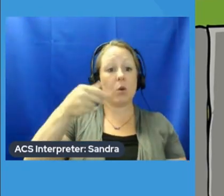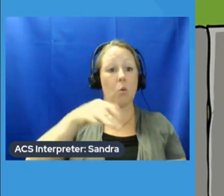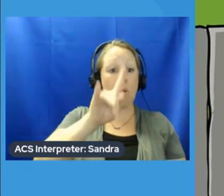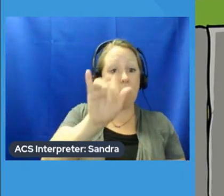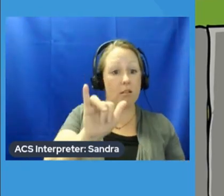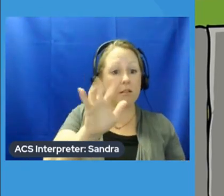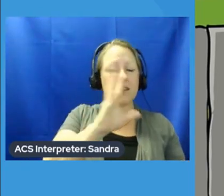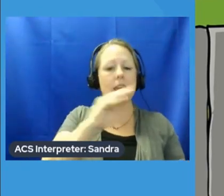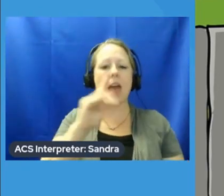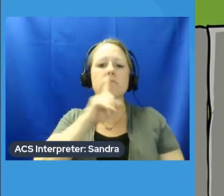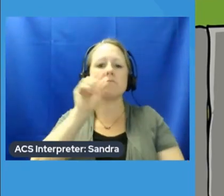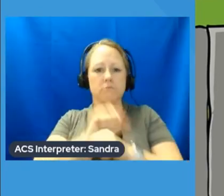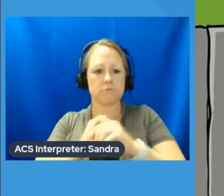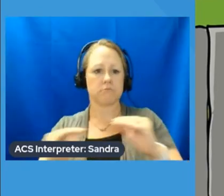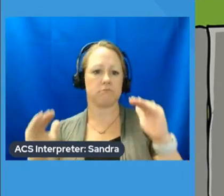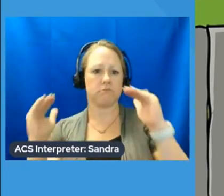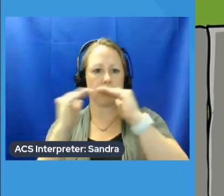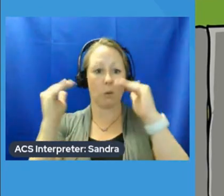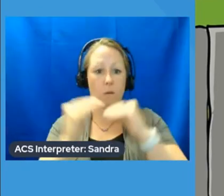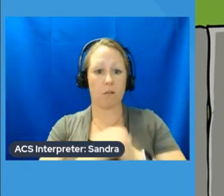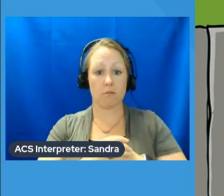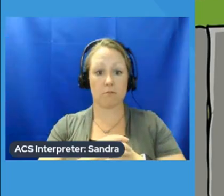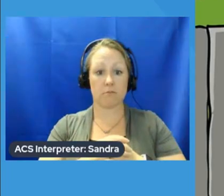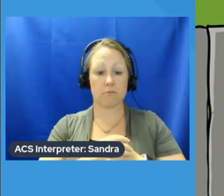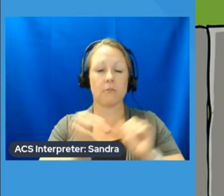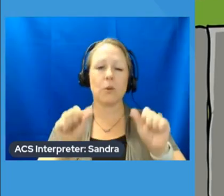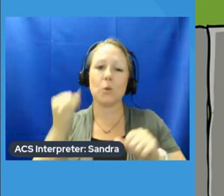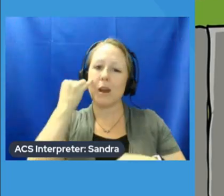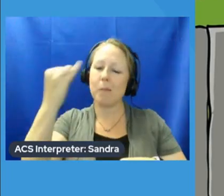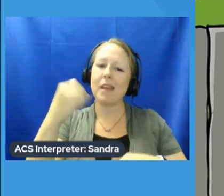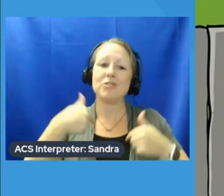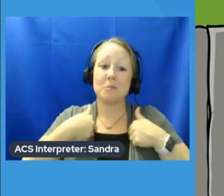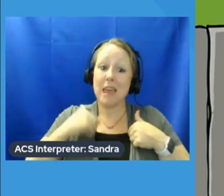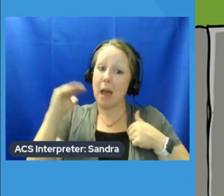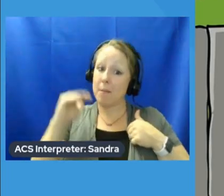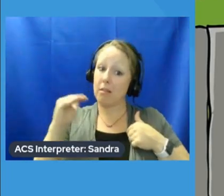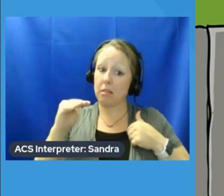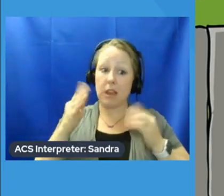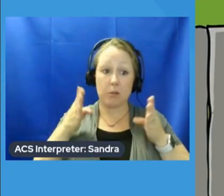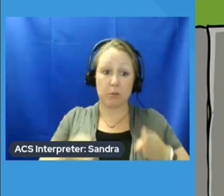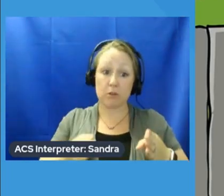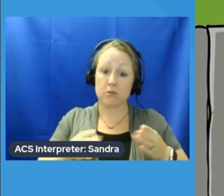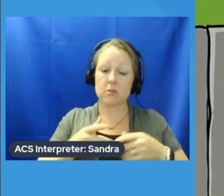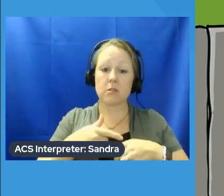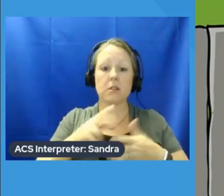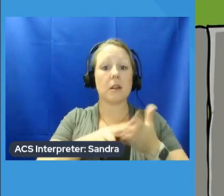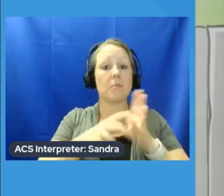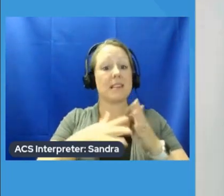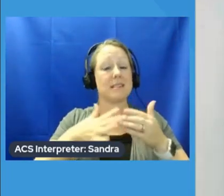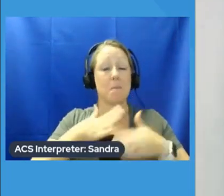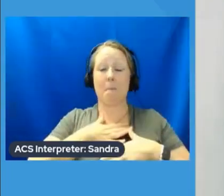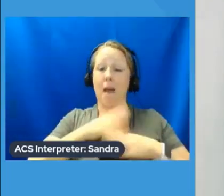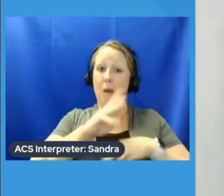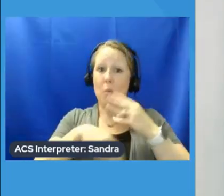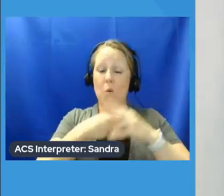You can imagine that as a little person myself, my world is very stepstool oriented.